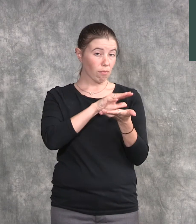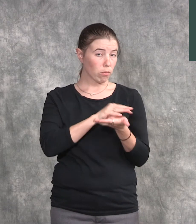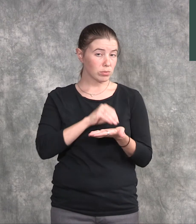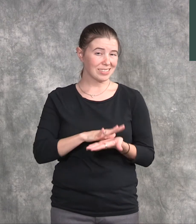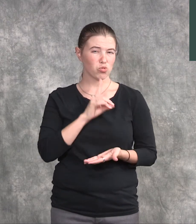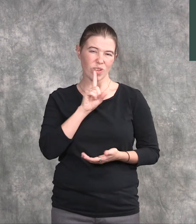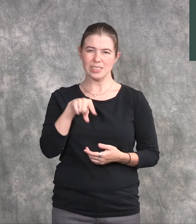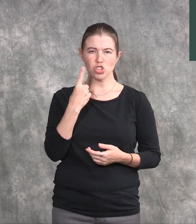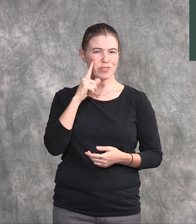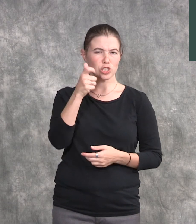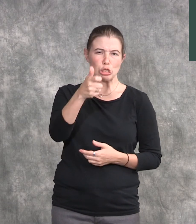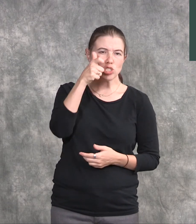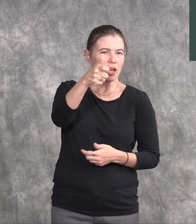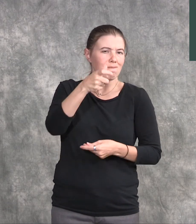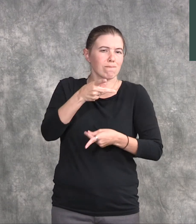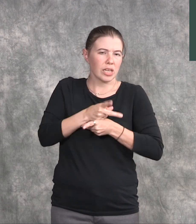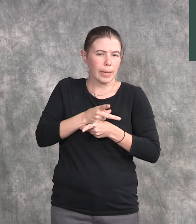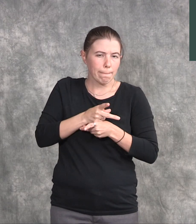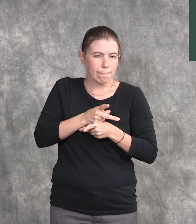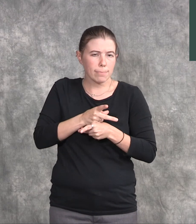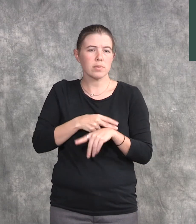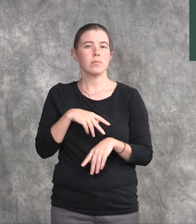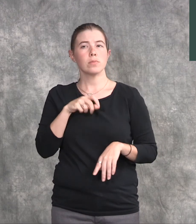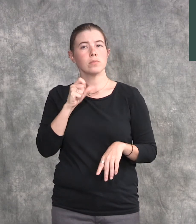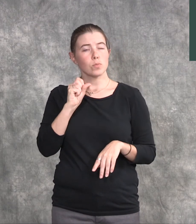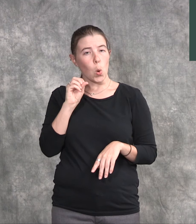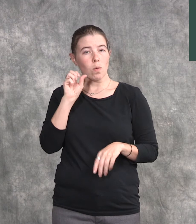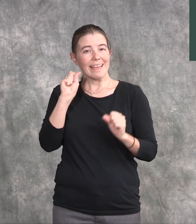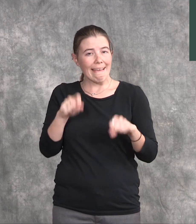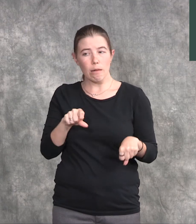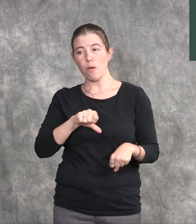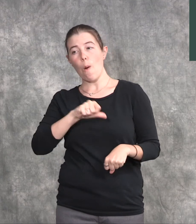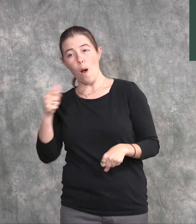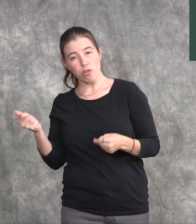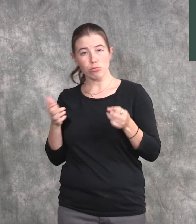That documentation is really just for your own records.